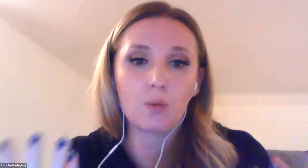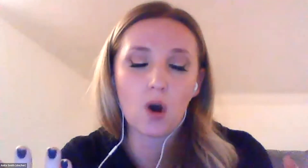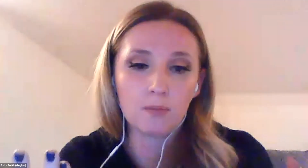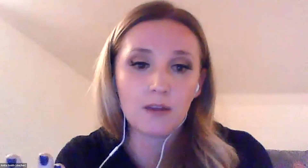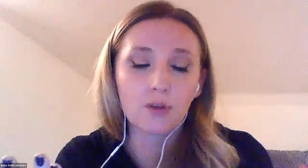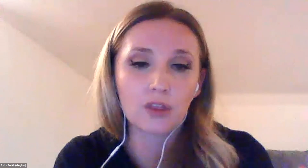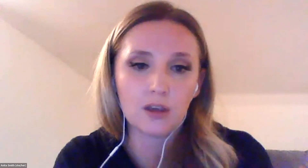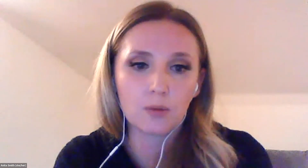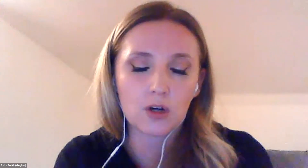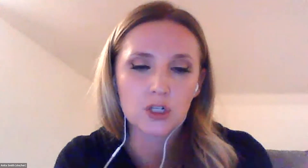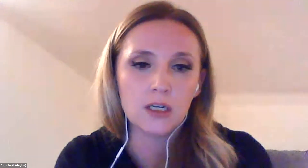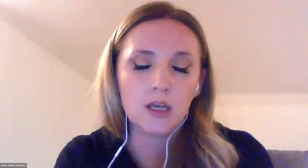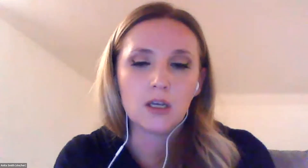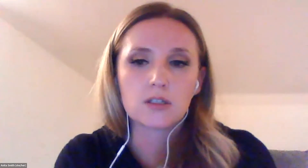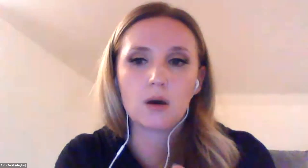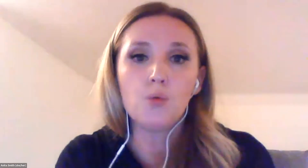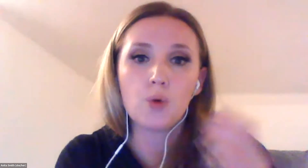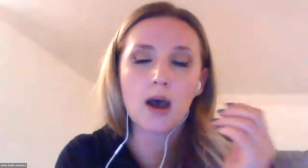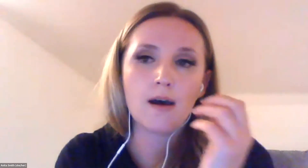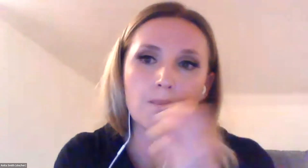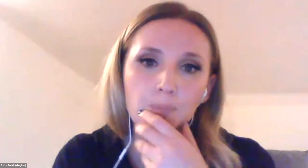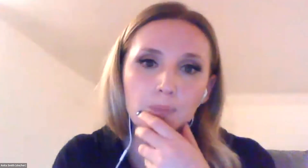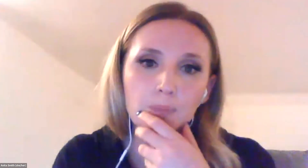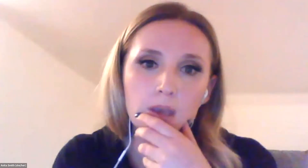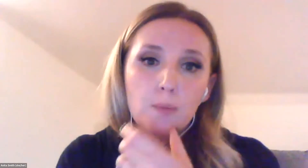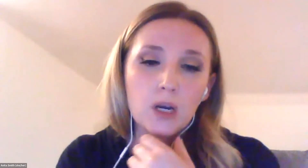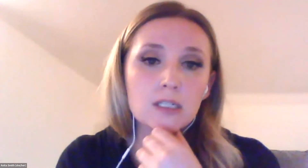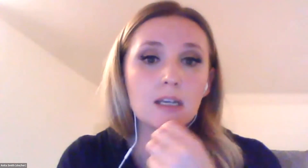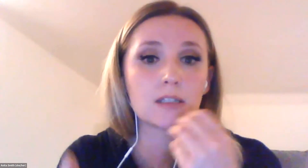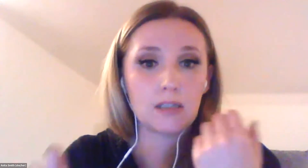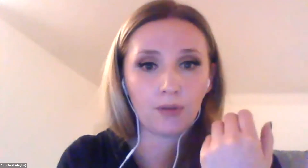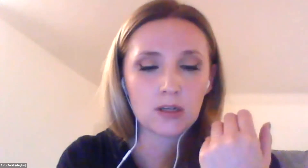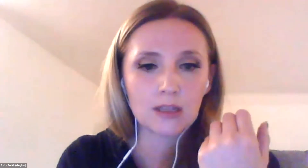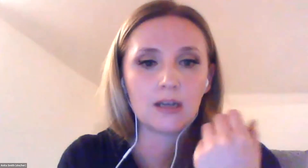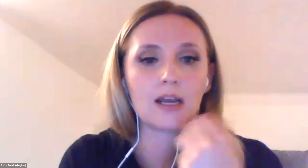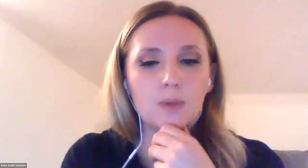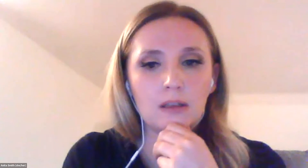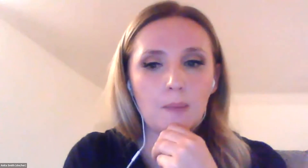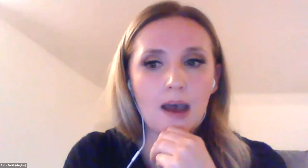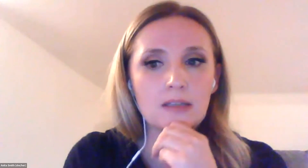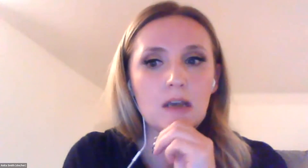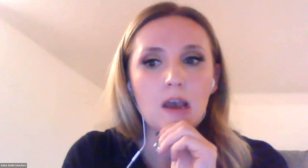that we wanna be for the theater portion. So, the footprint is different than it has been in the past,